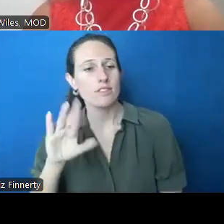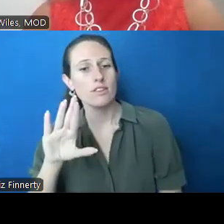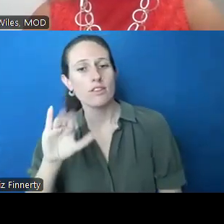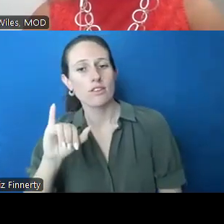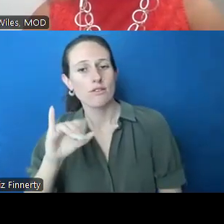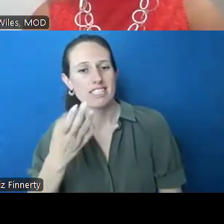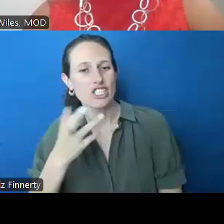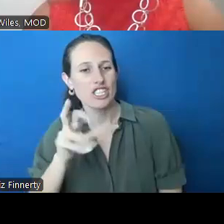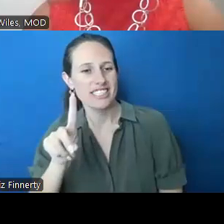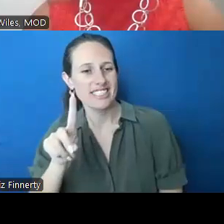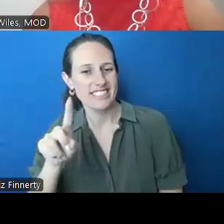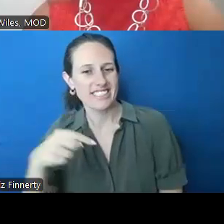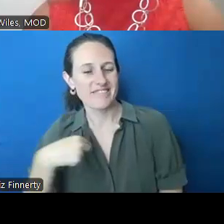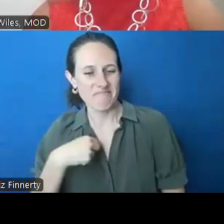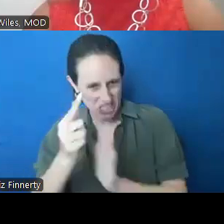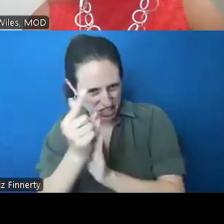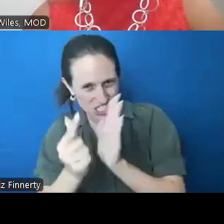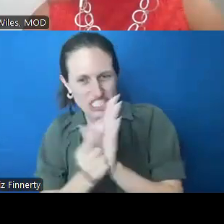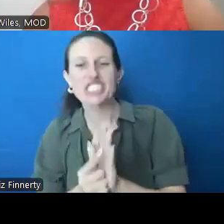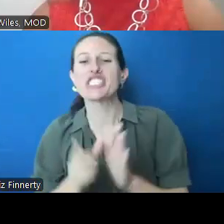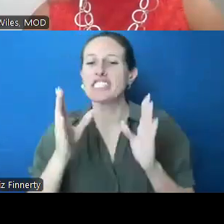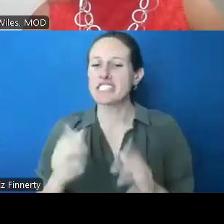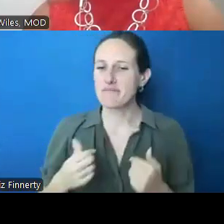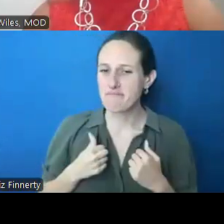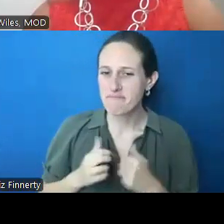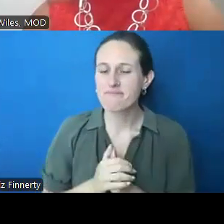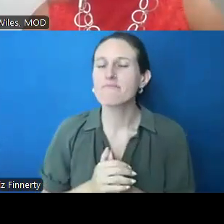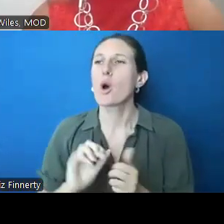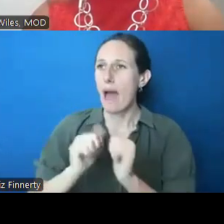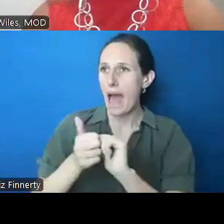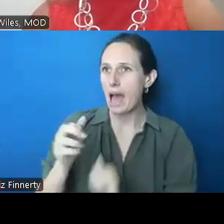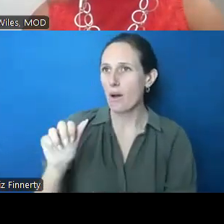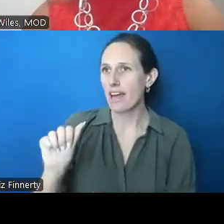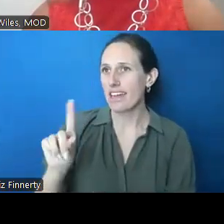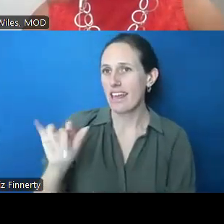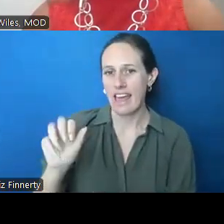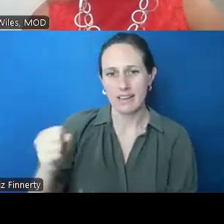Richard: Hi, attorney Richard Attorney Richard Rodriguez. How the ADA affected me personally